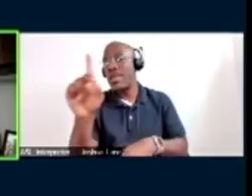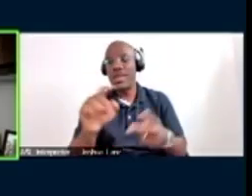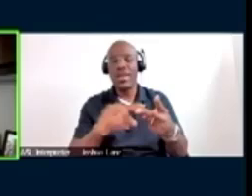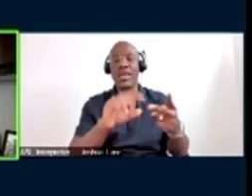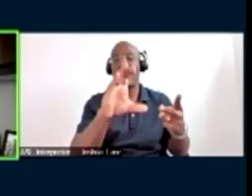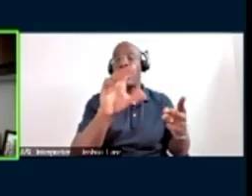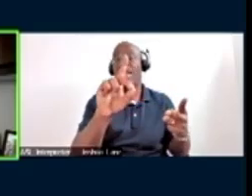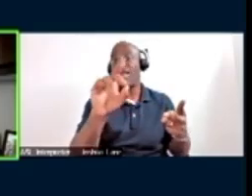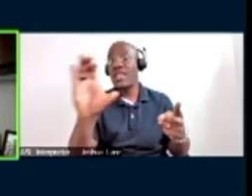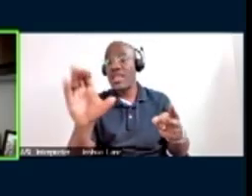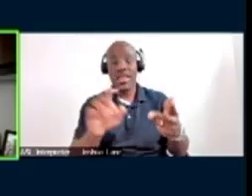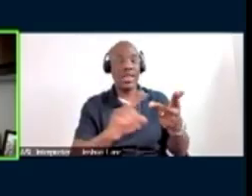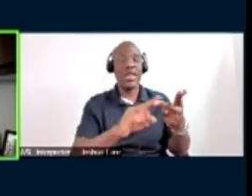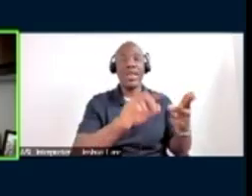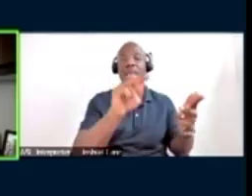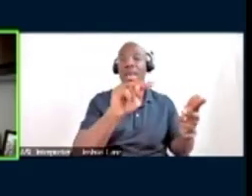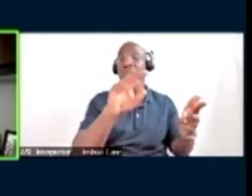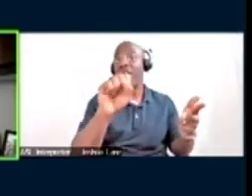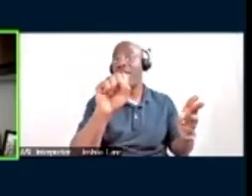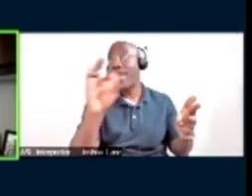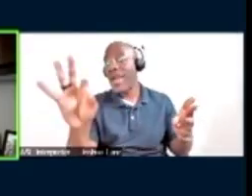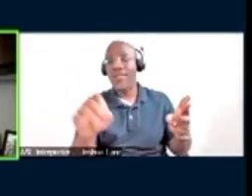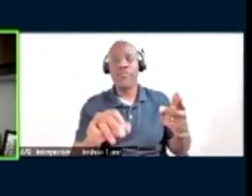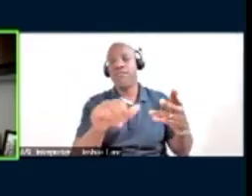or some of the major private foundations.